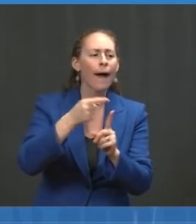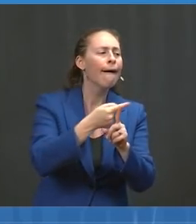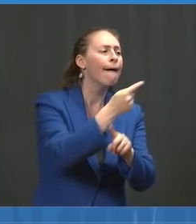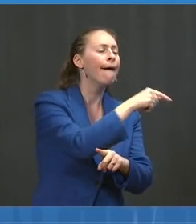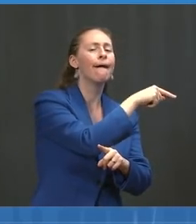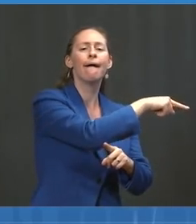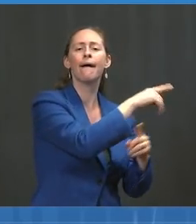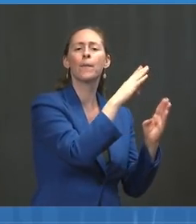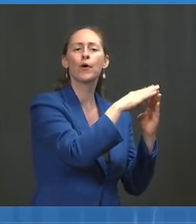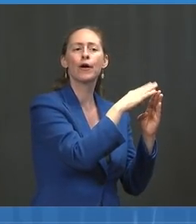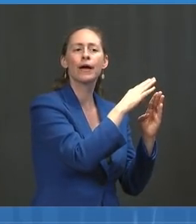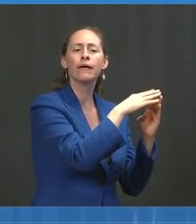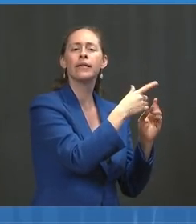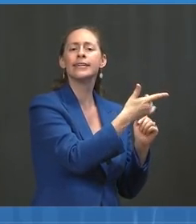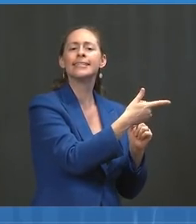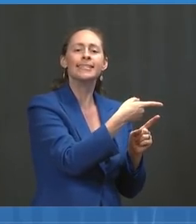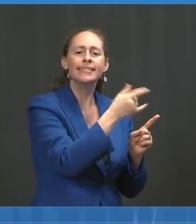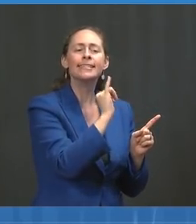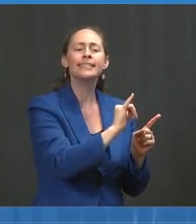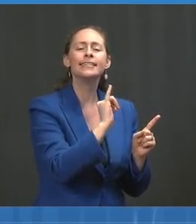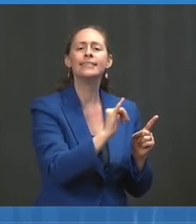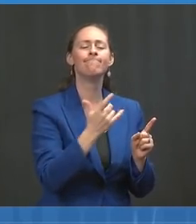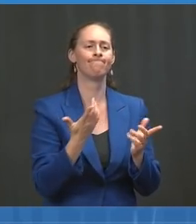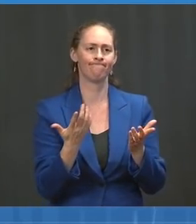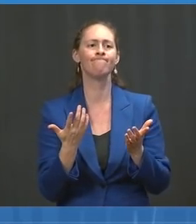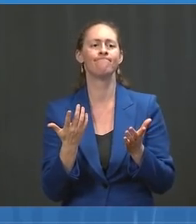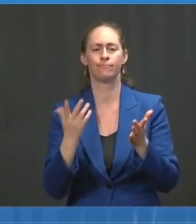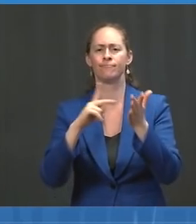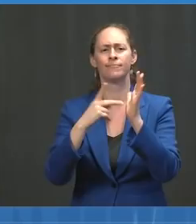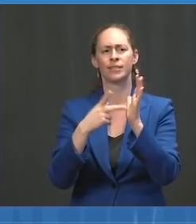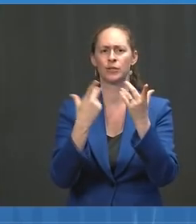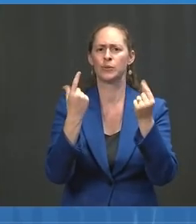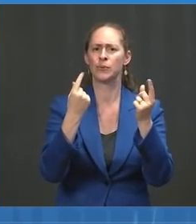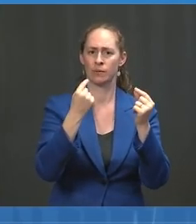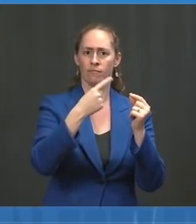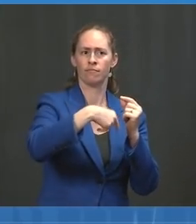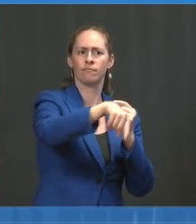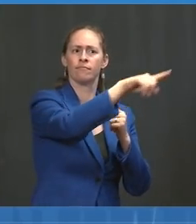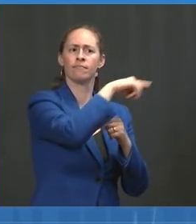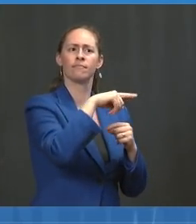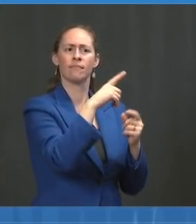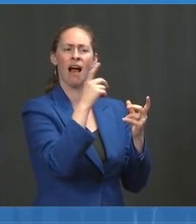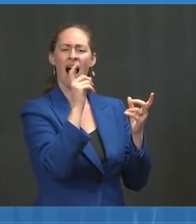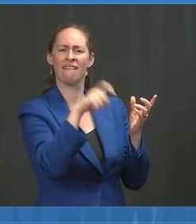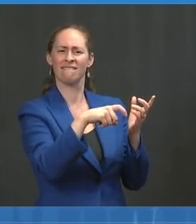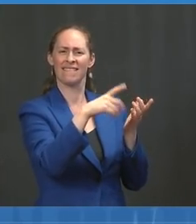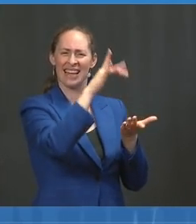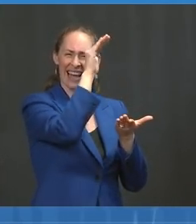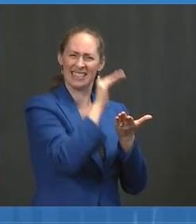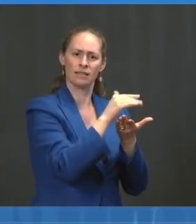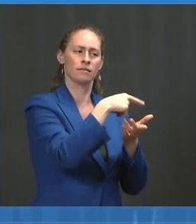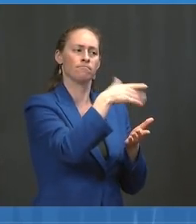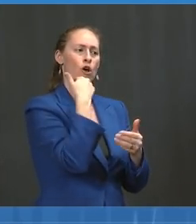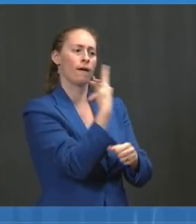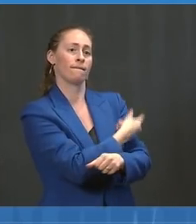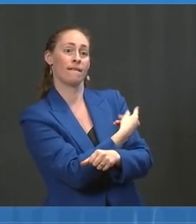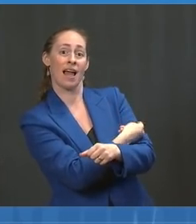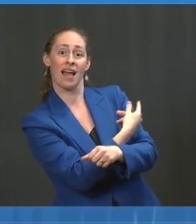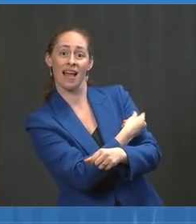so we want to decrease the rates of community -- of disease in communities by surrounding children with people who are vaccinated.